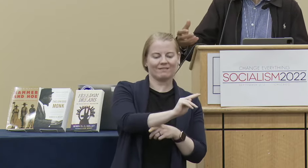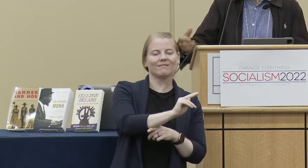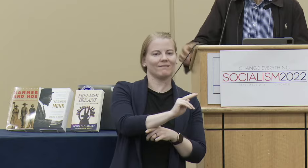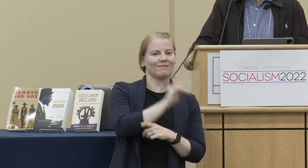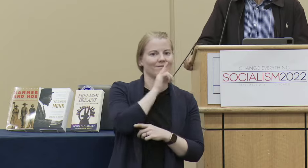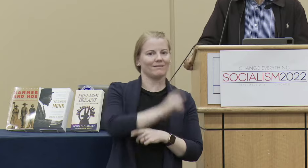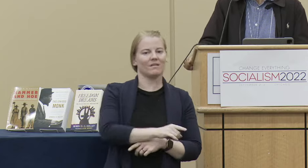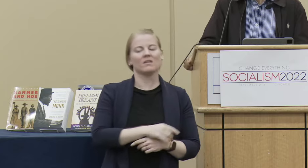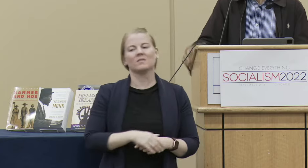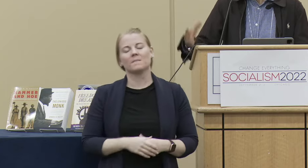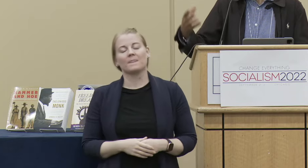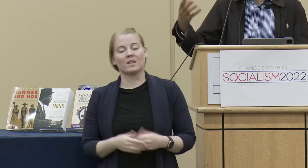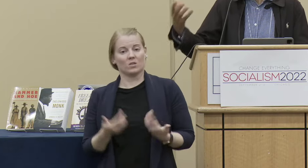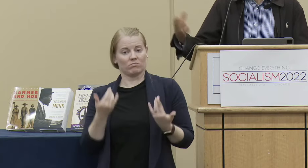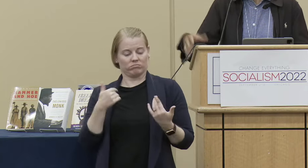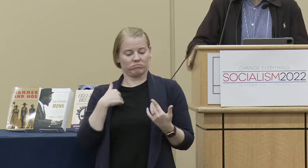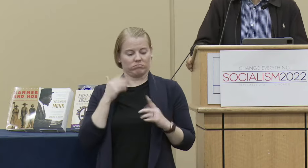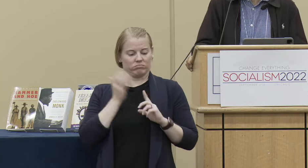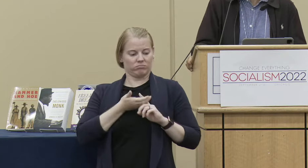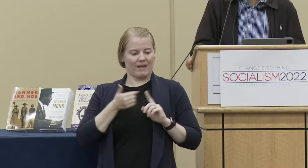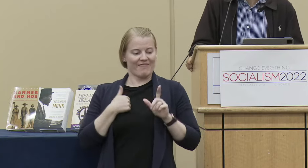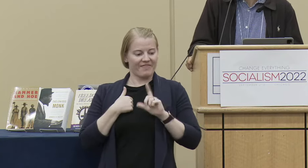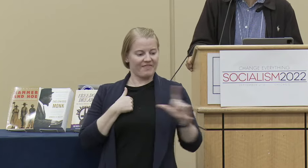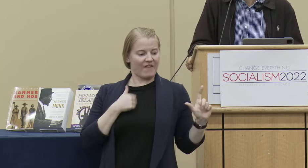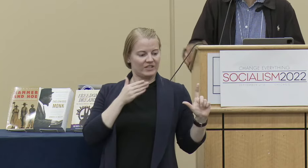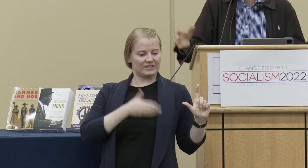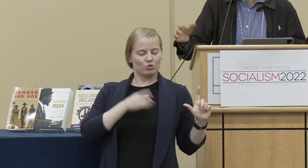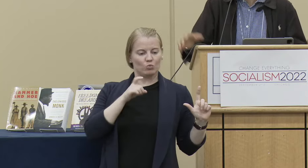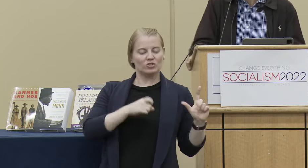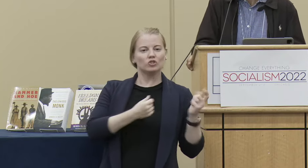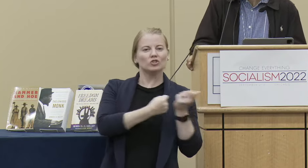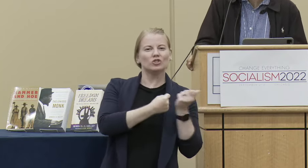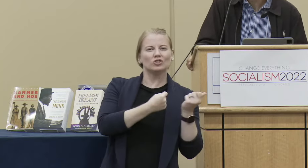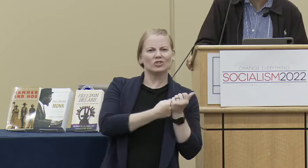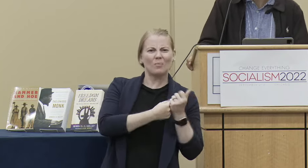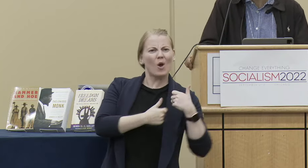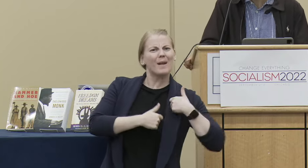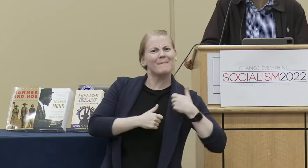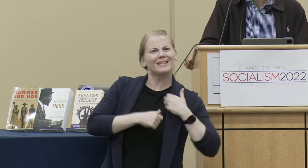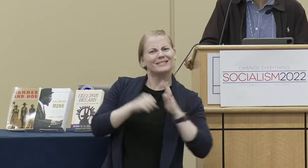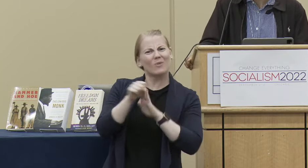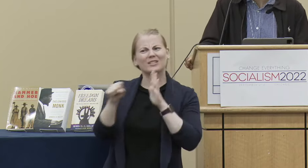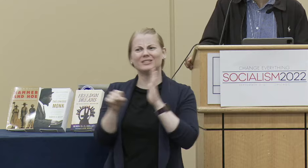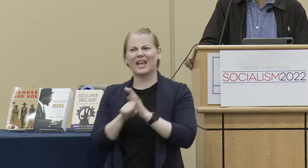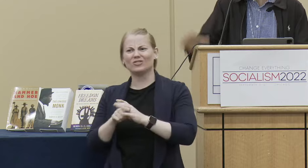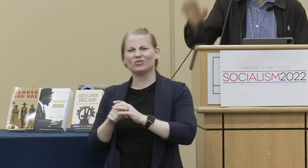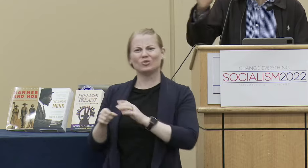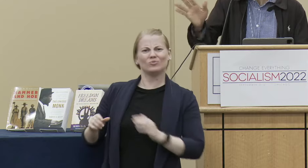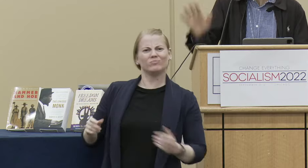capitalists. And that's true. But that doesn't mean that, okay, so, therefore, as a leftist, let's support the U.S.